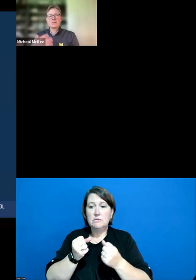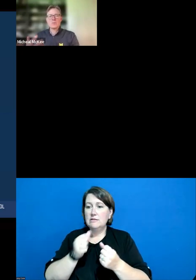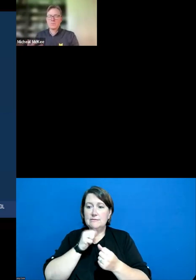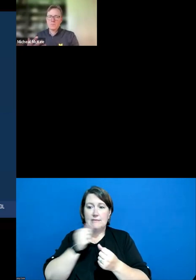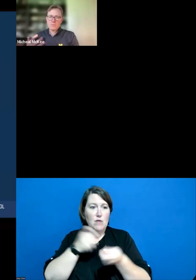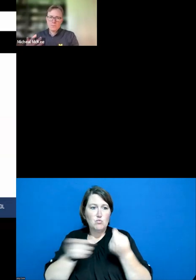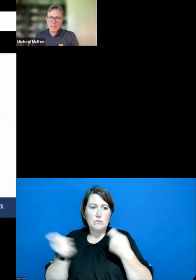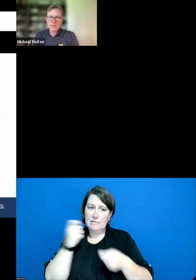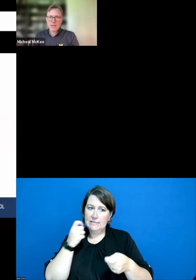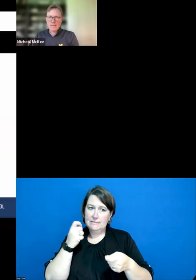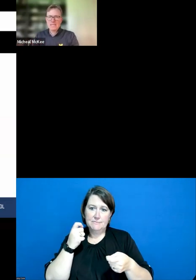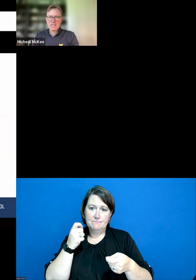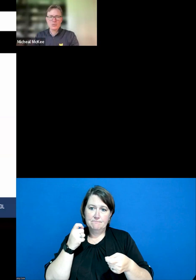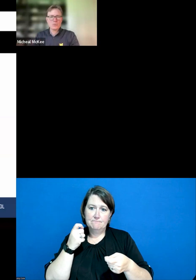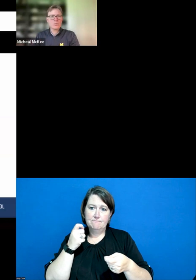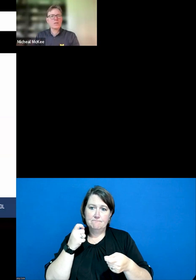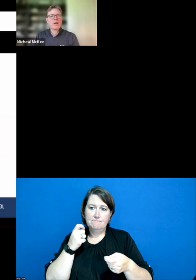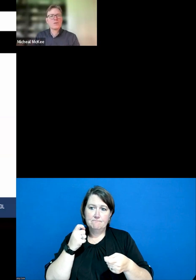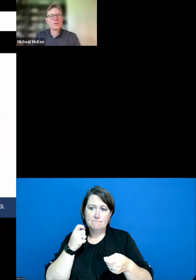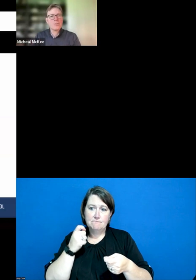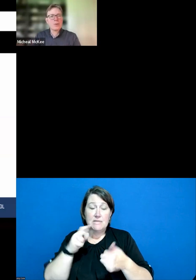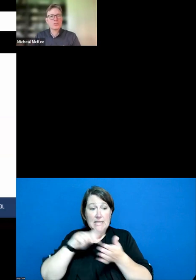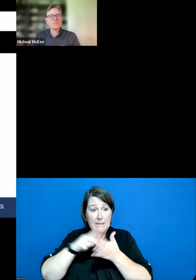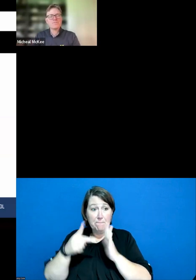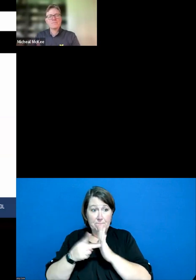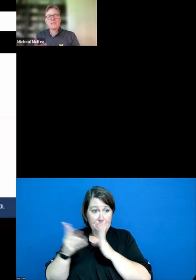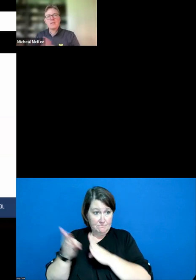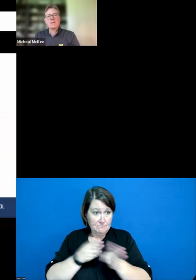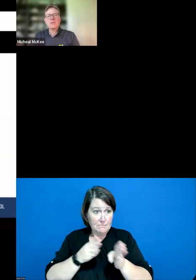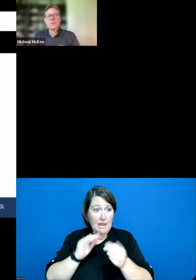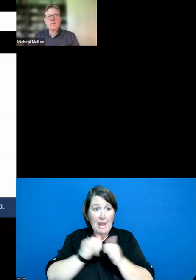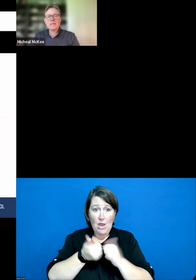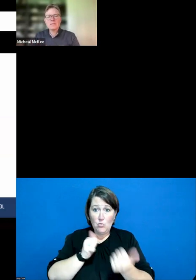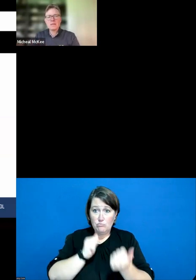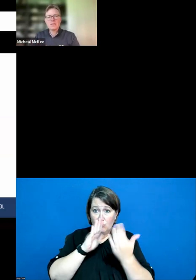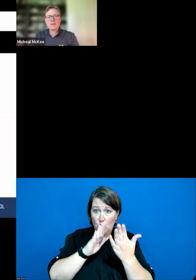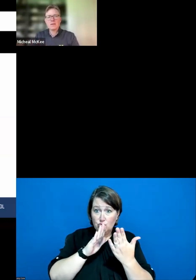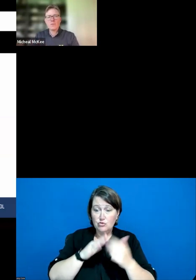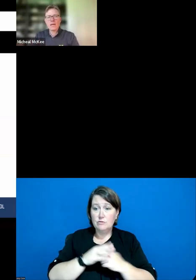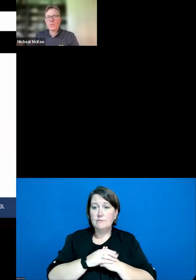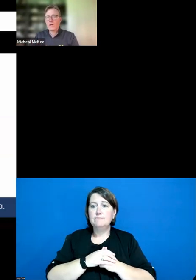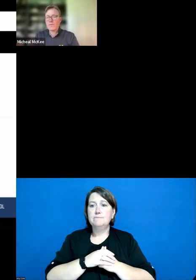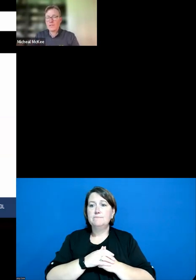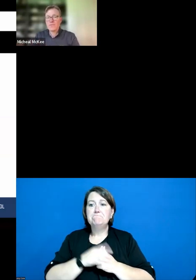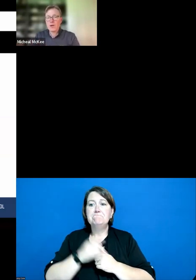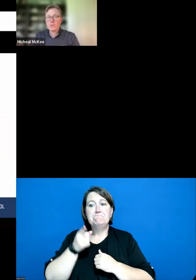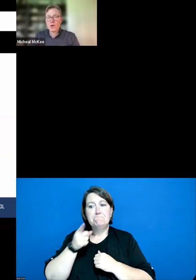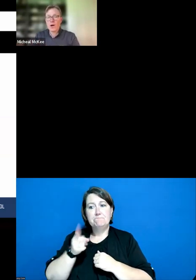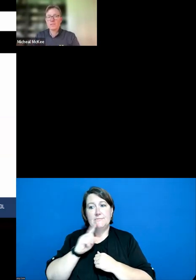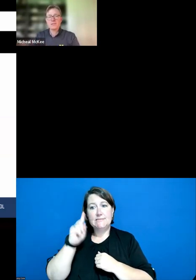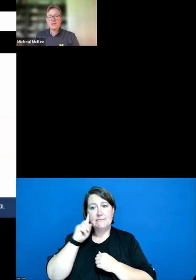So be attential with how you're going to approach it. So in this we have one of our def health talks.